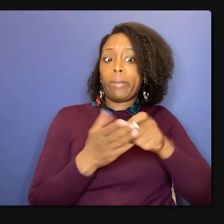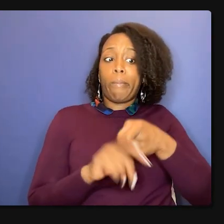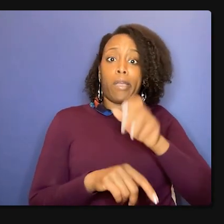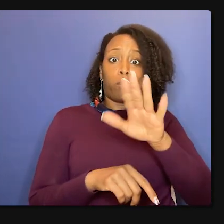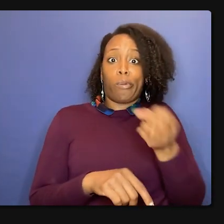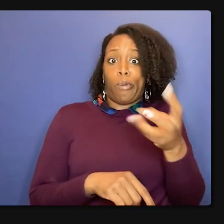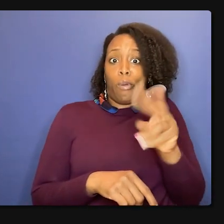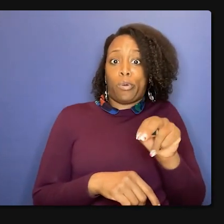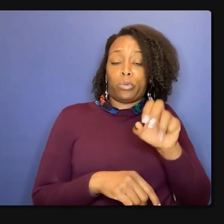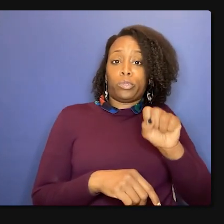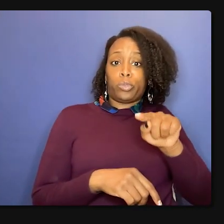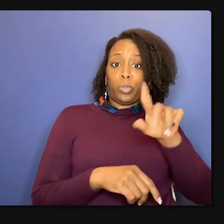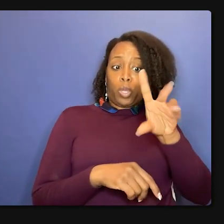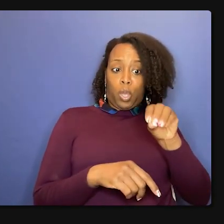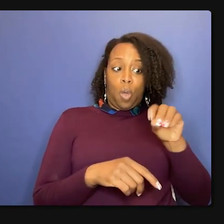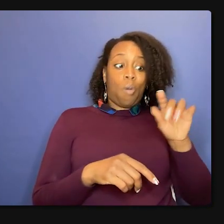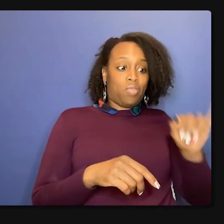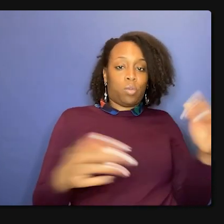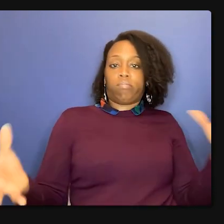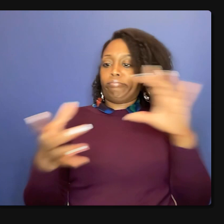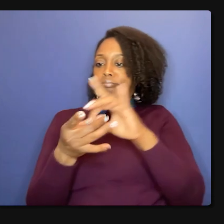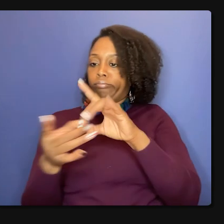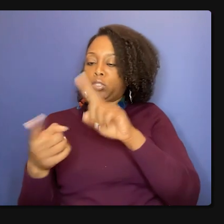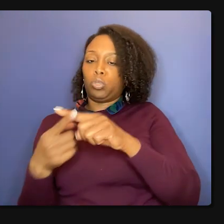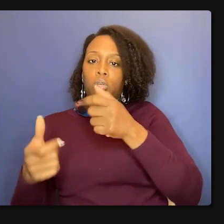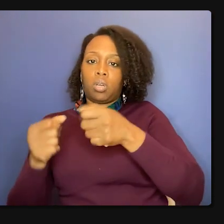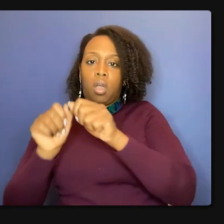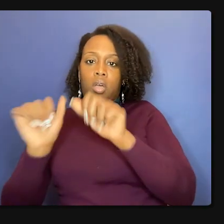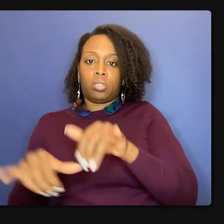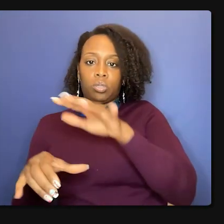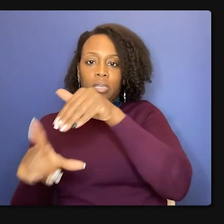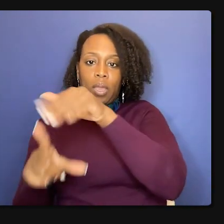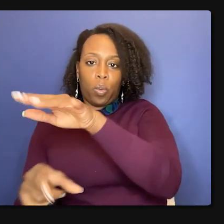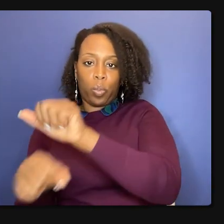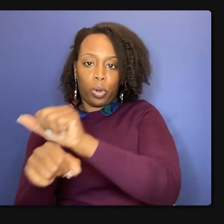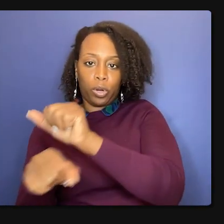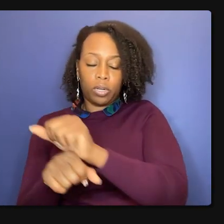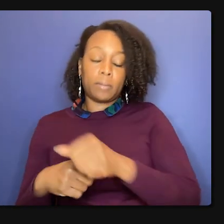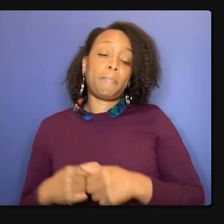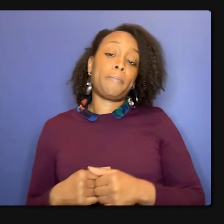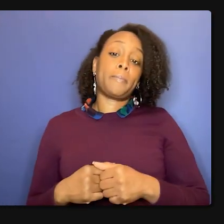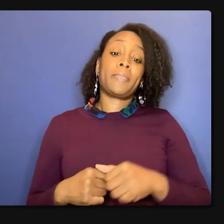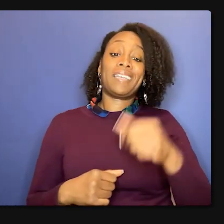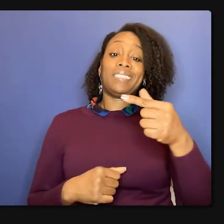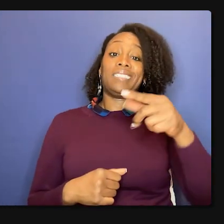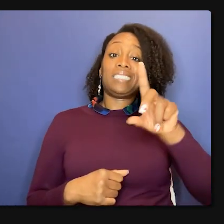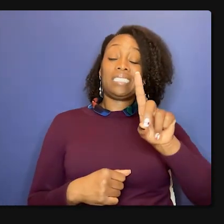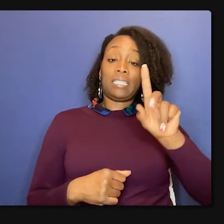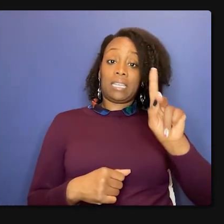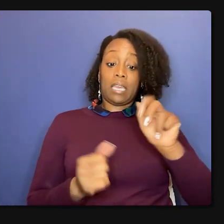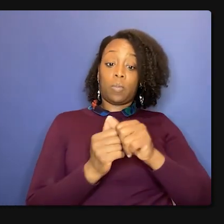which then connect to the consoles back at work. The GDK with Xbox extensions offer several tools